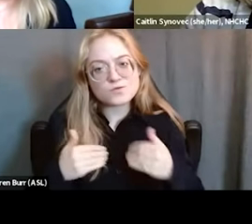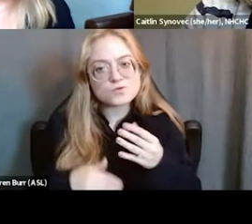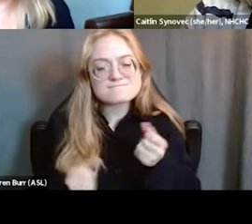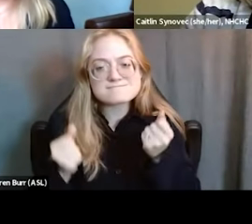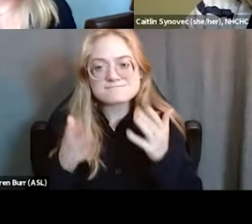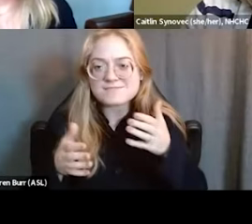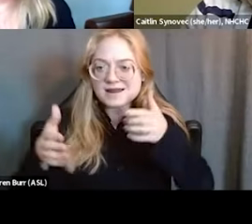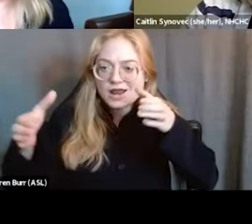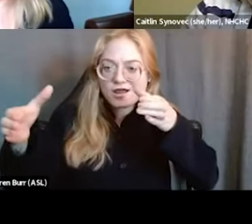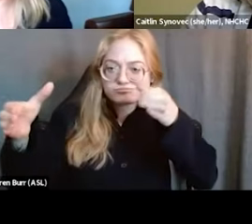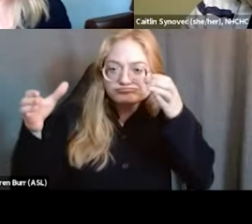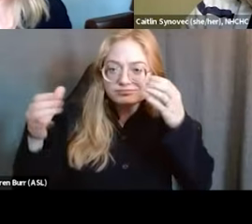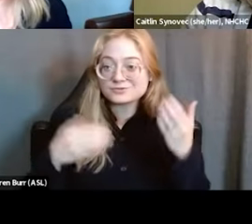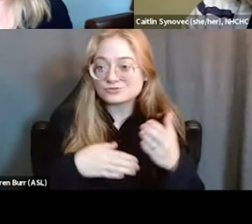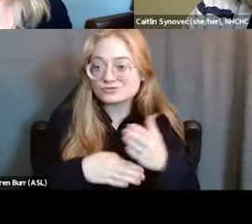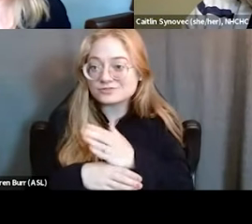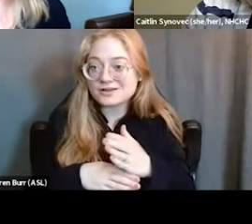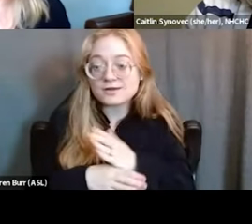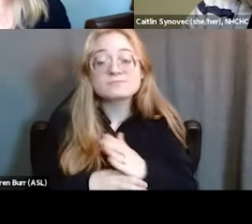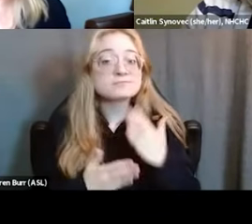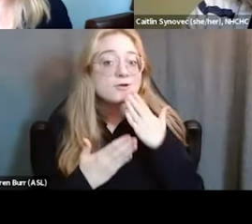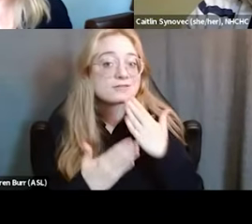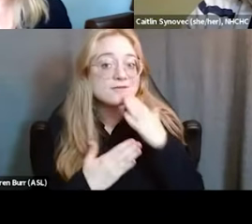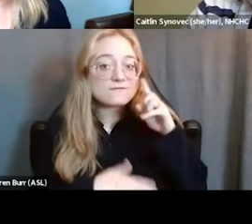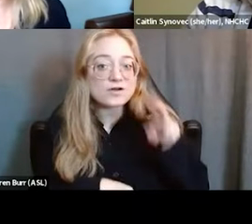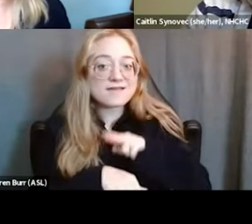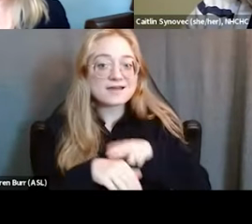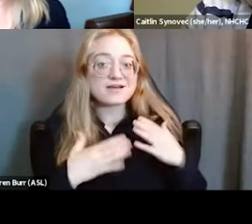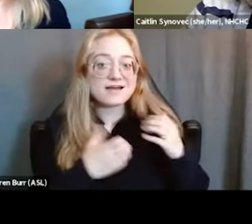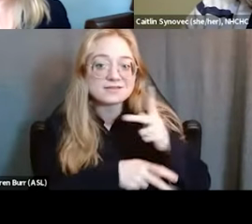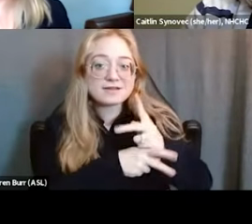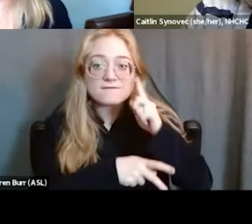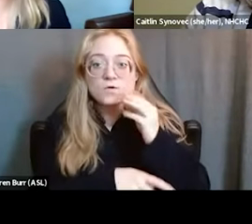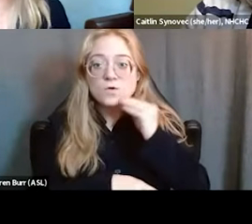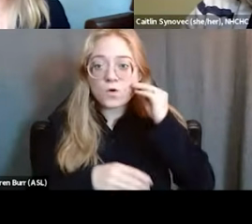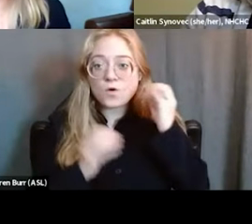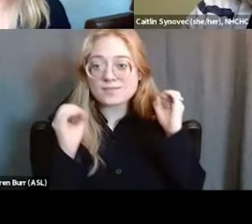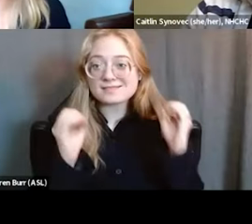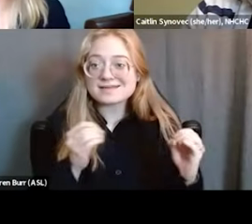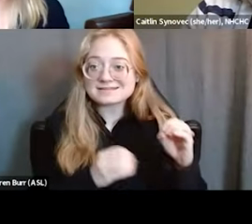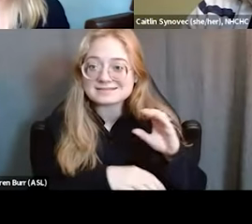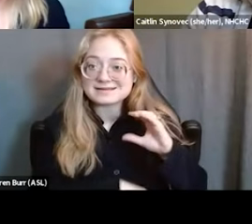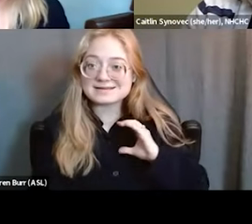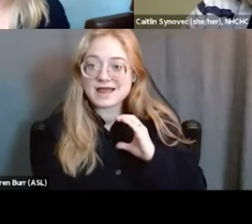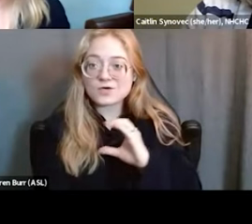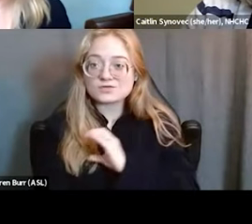Also wanted to give a huge thanks to the National Healthcare for the Homeless Council who's working in partnership with us today